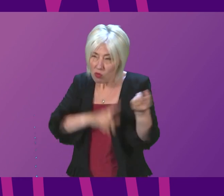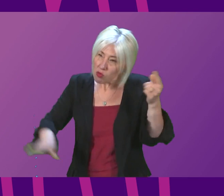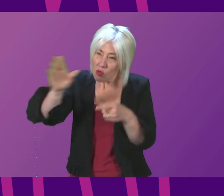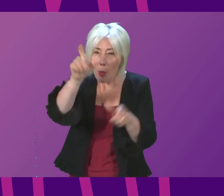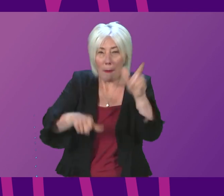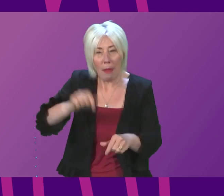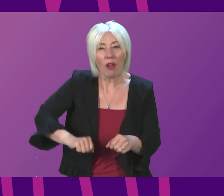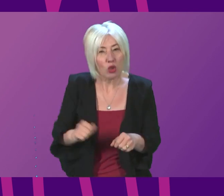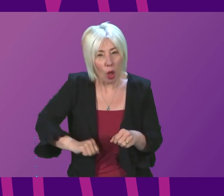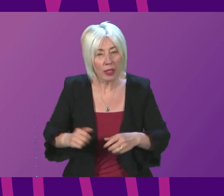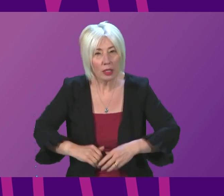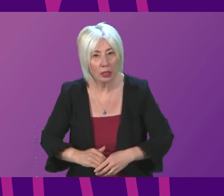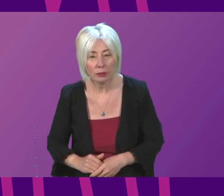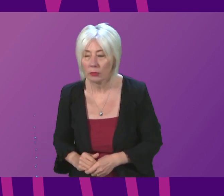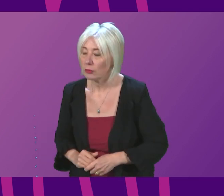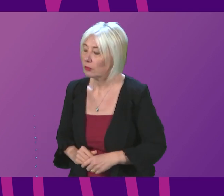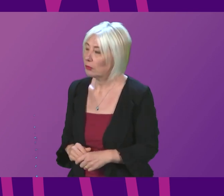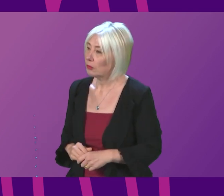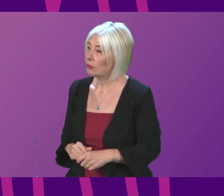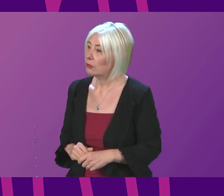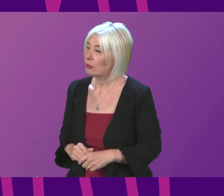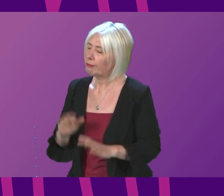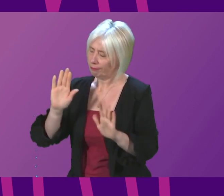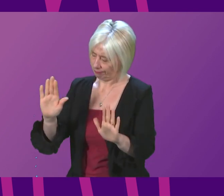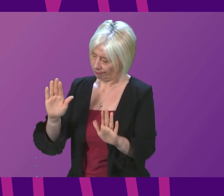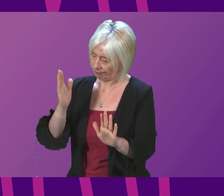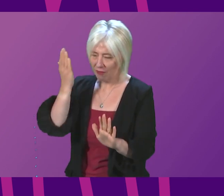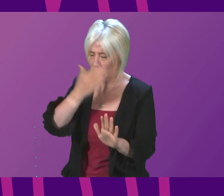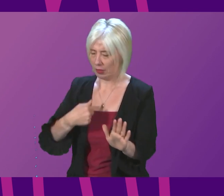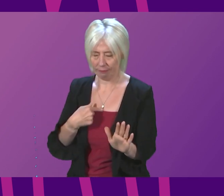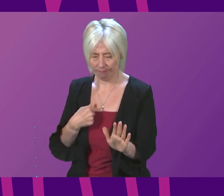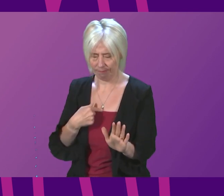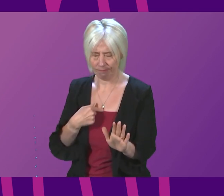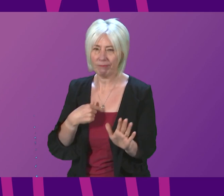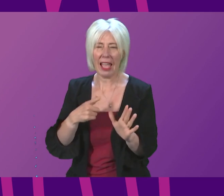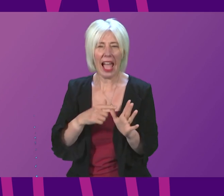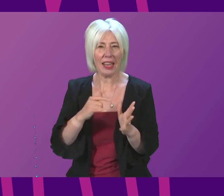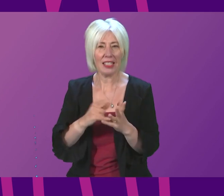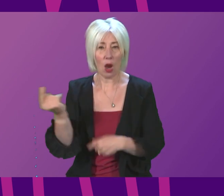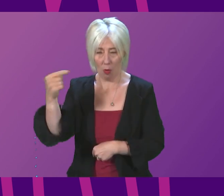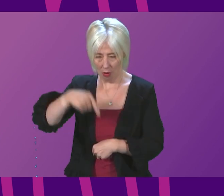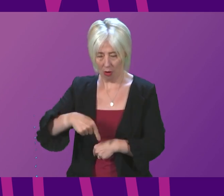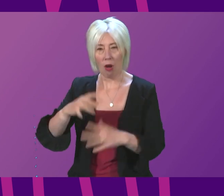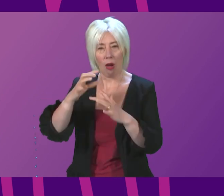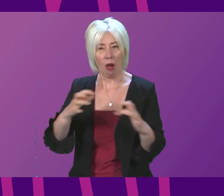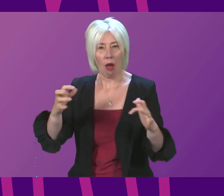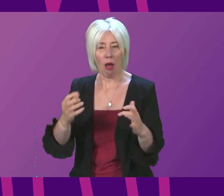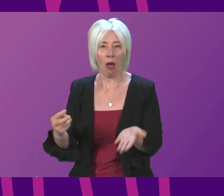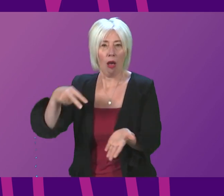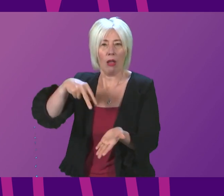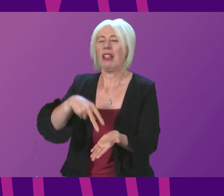Forgive me, Presiding Officer, but when Anas Sarwar comes to the chamber and makes basic